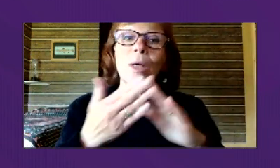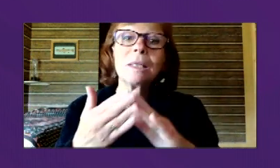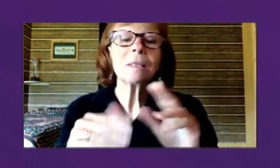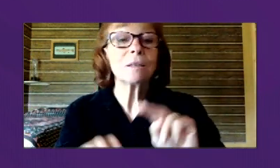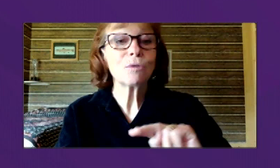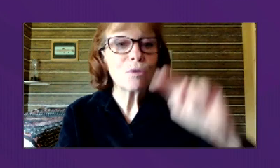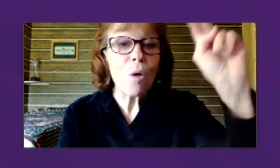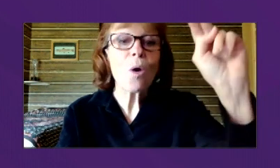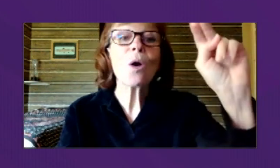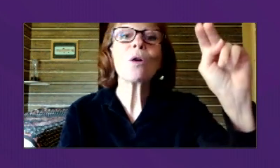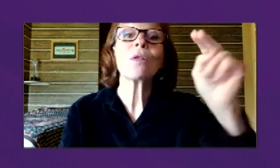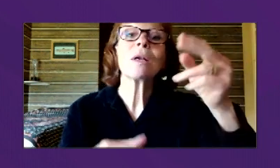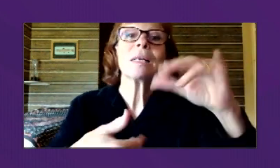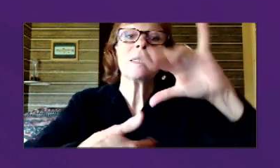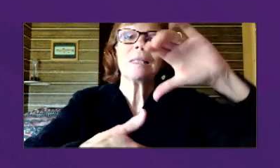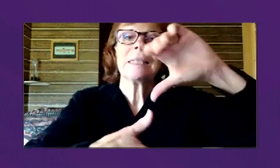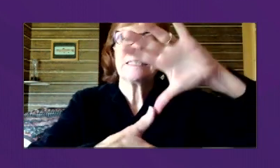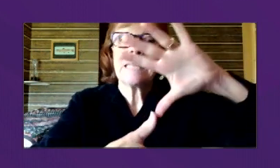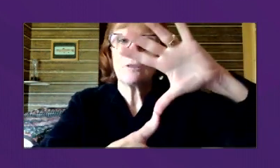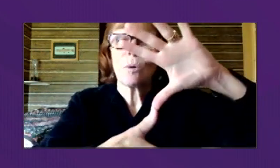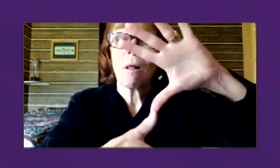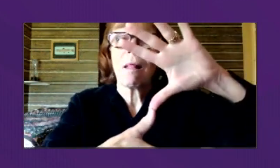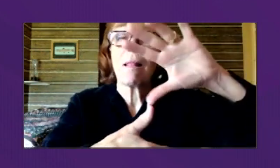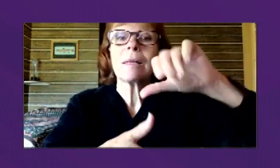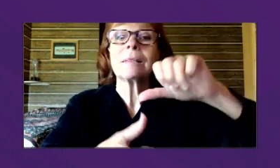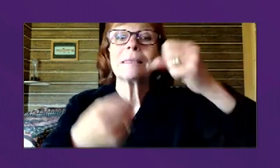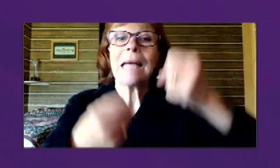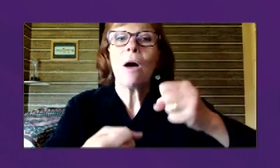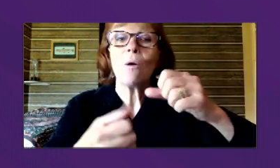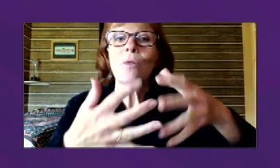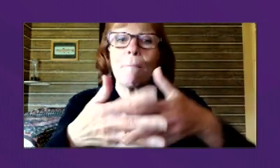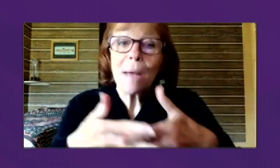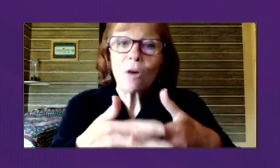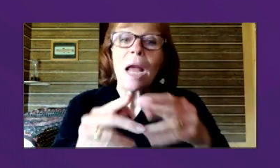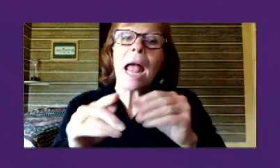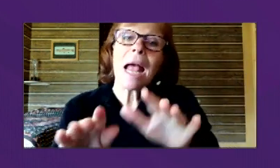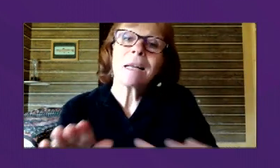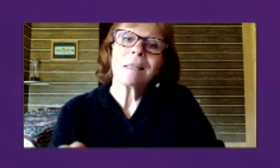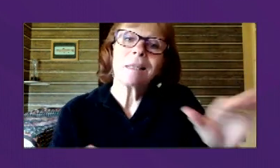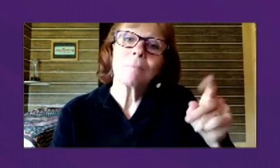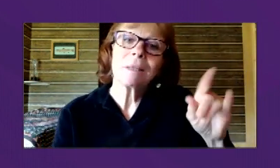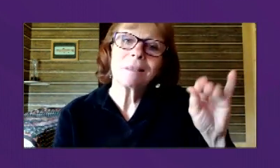as well as huge parts of the Pacific. These objects range from the historical to the